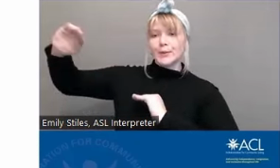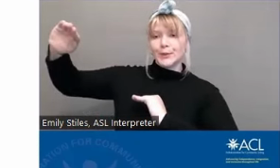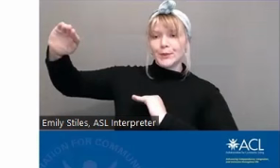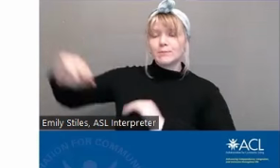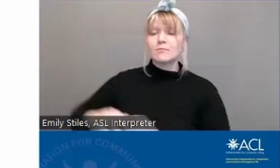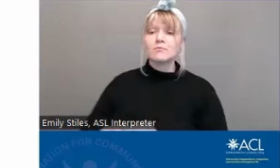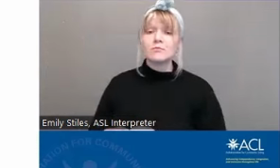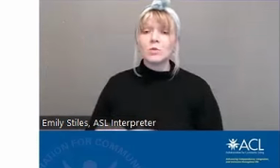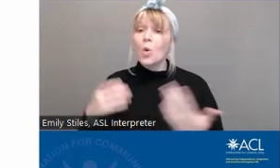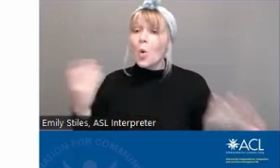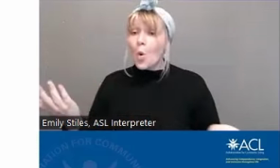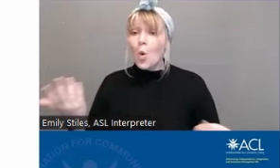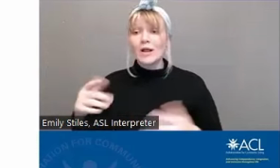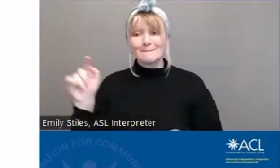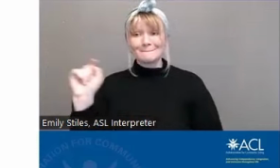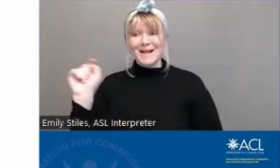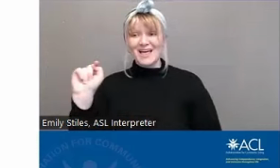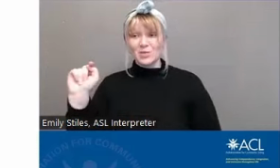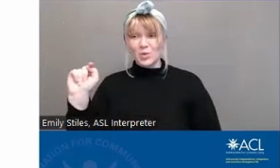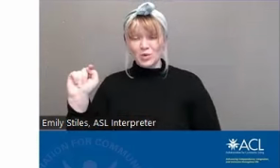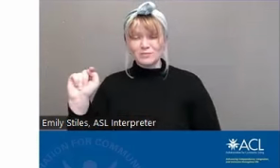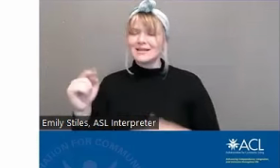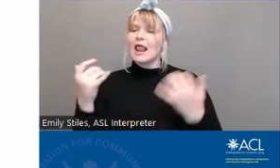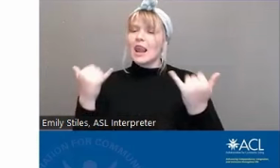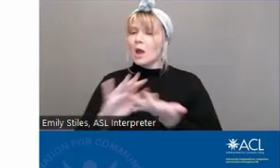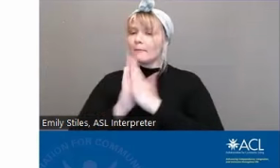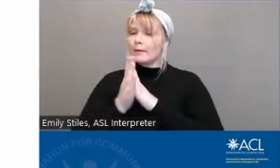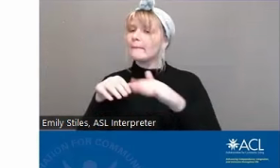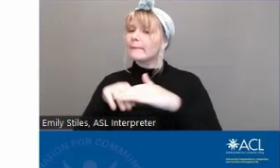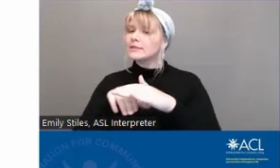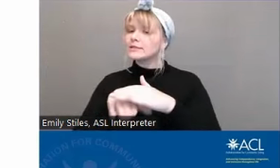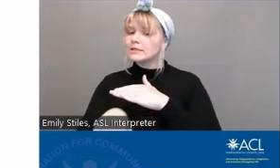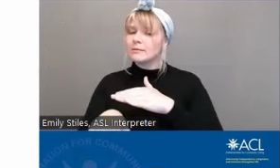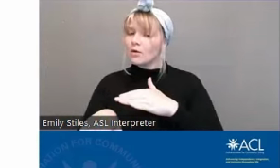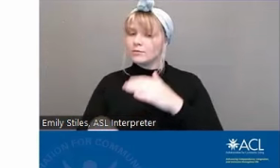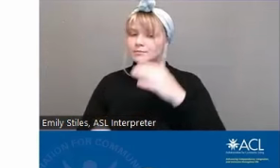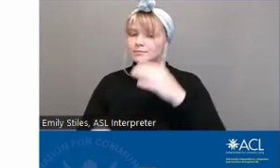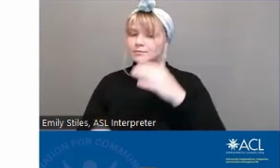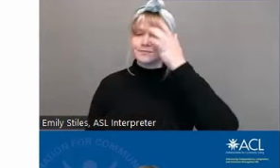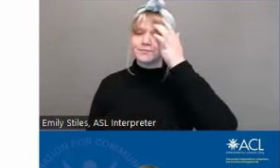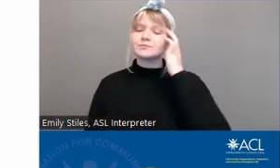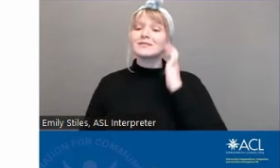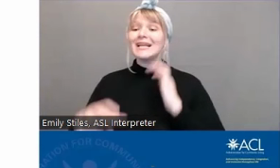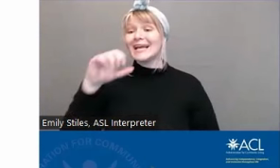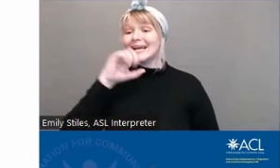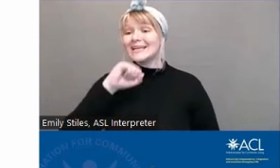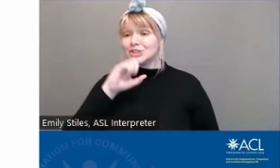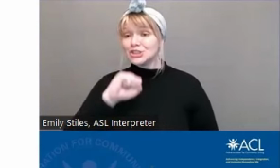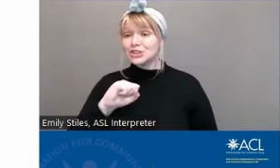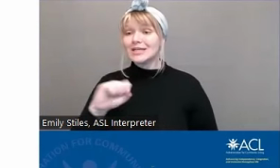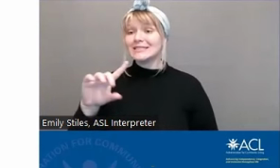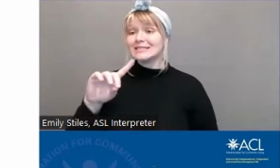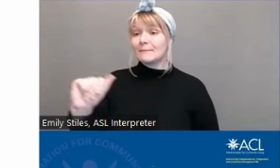Working with housing agencies and aging and disability networks is key to advancing housing